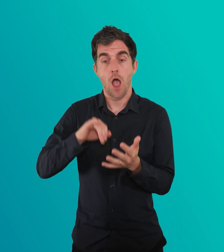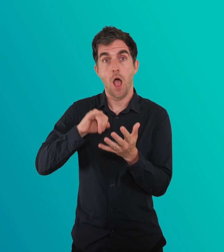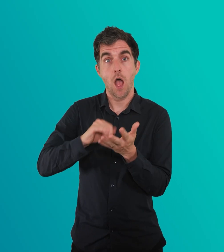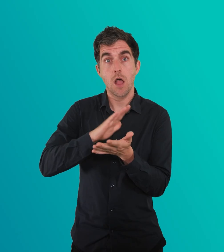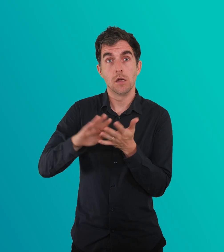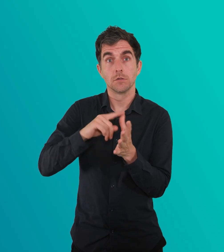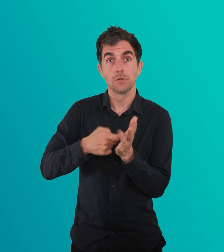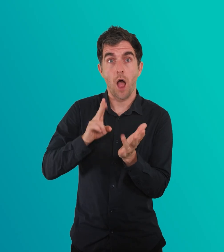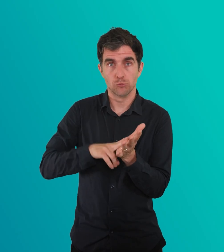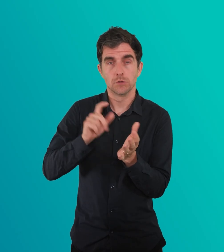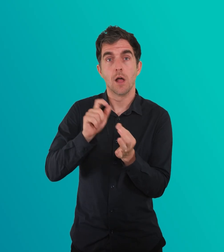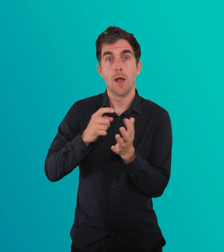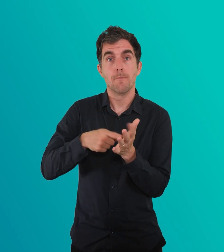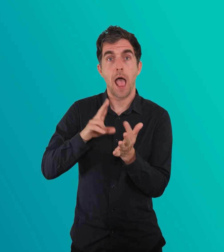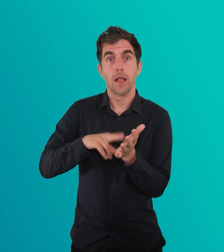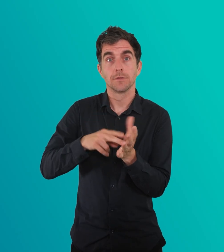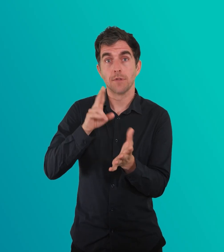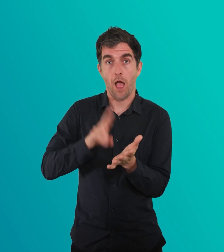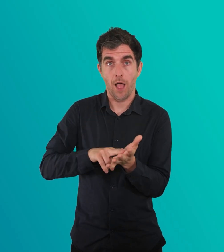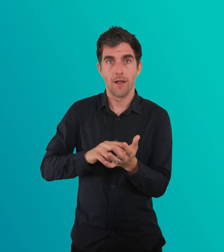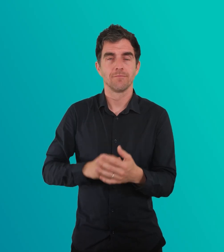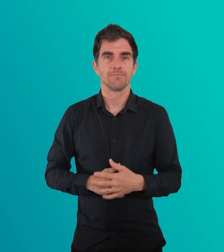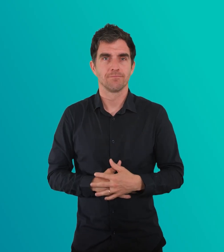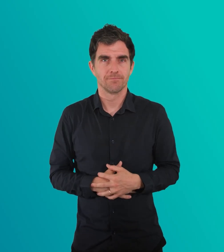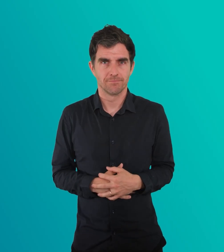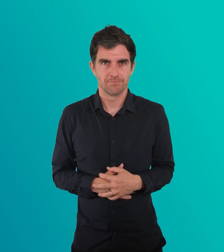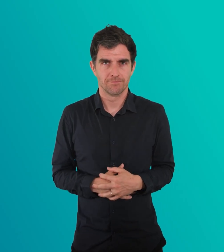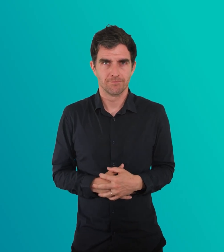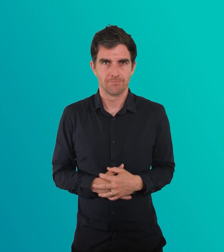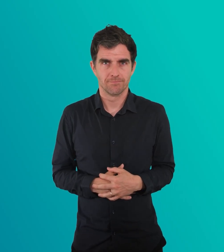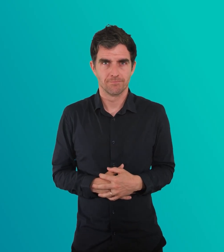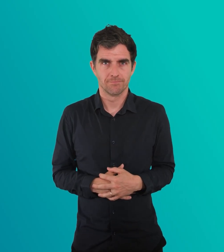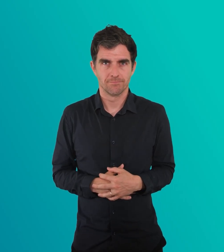Sharon Brennan